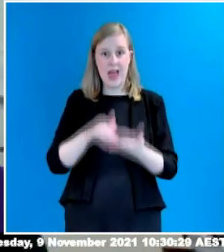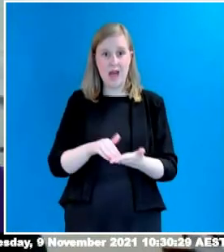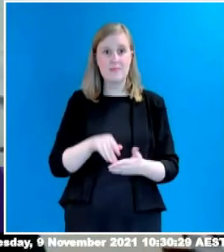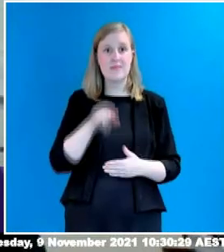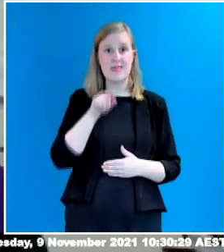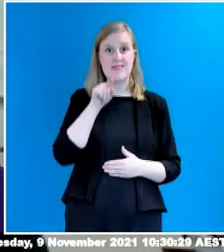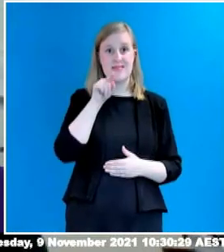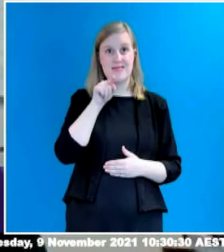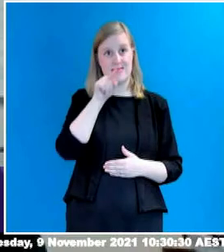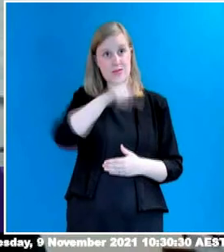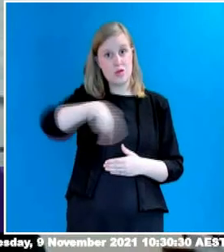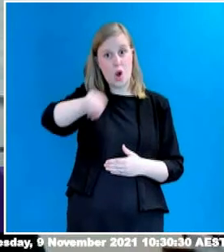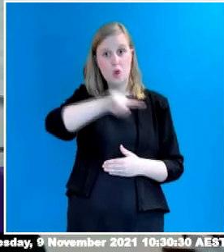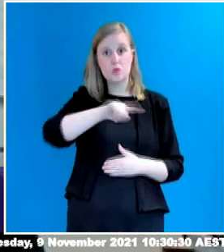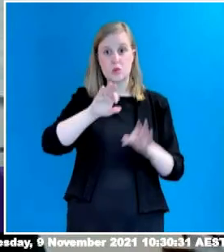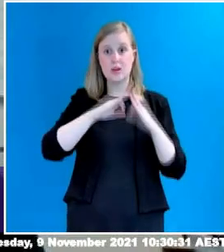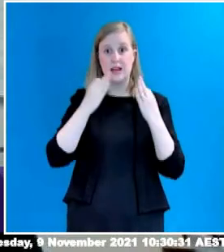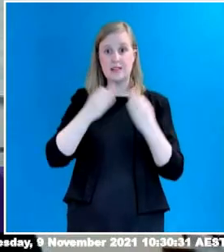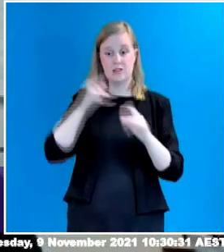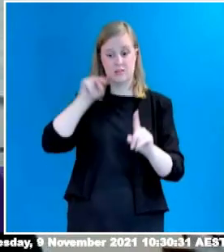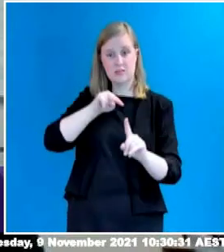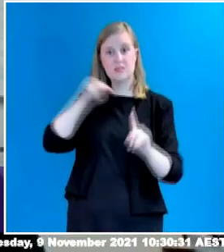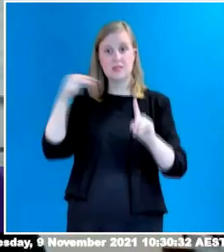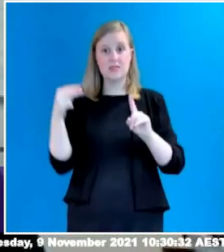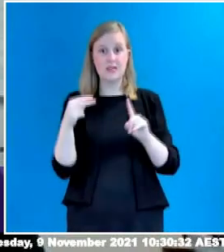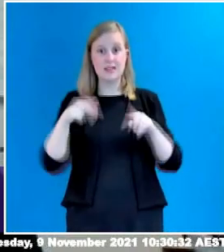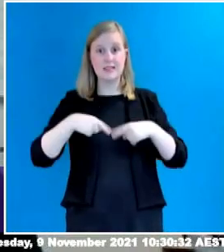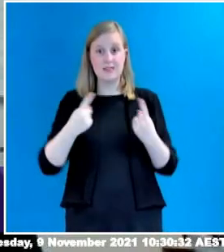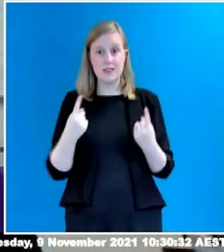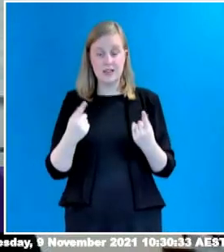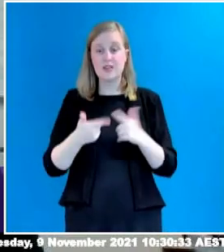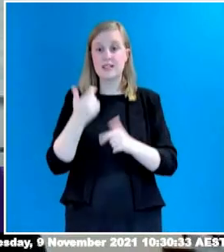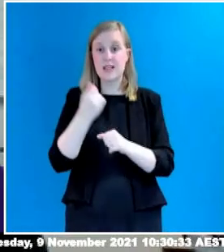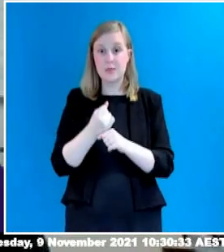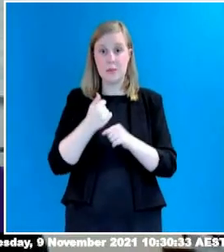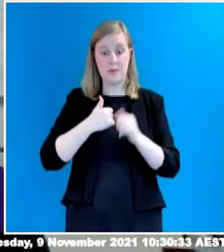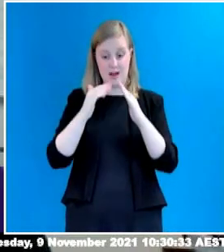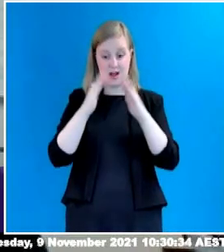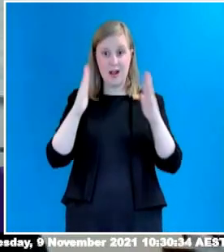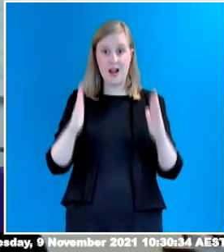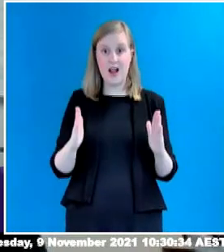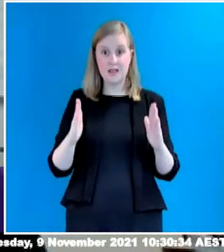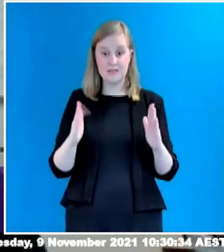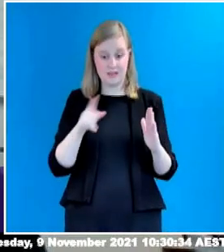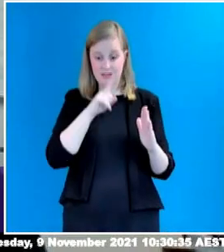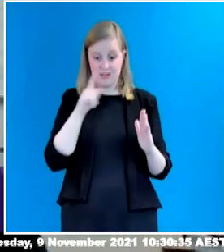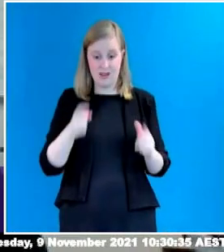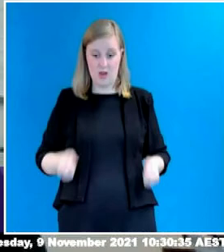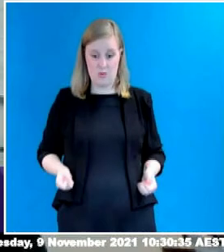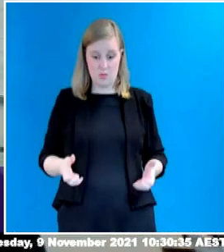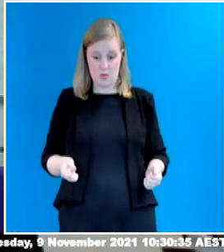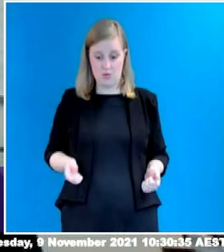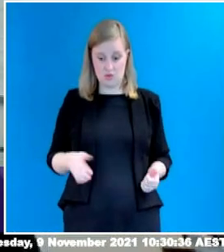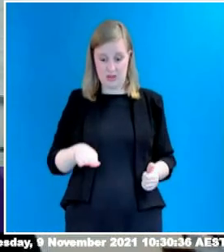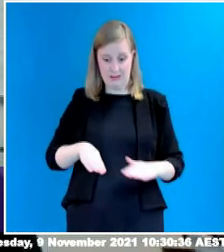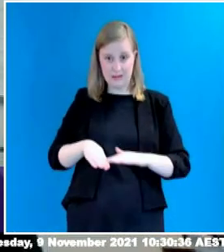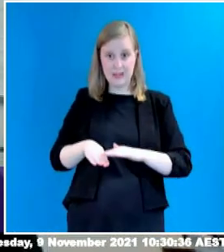For example, if my house is inaccessible or my bathroom is inaccessible, we are getting to a point now where we can say, well, if the modifications are not made